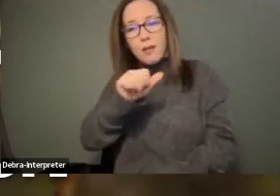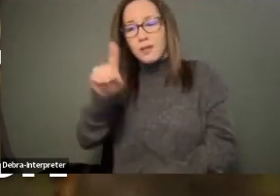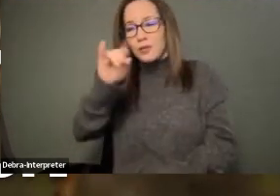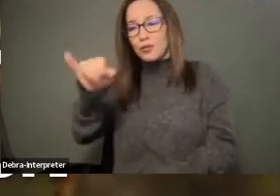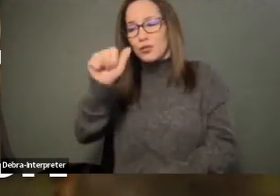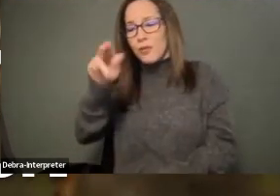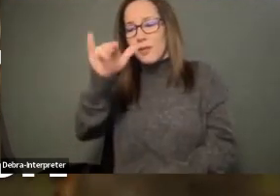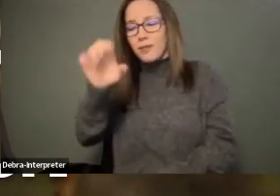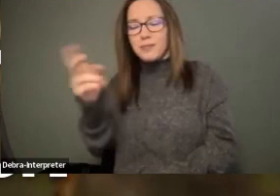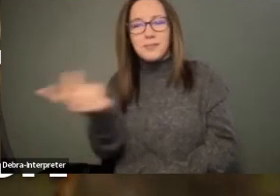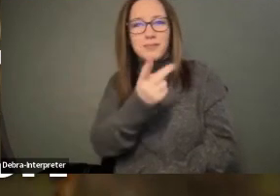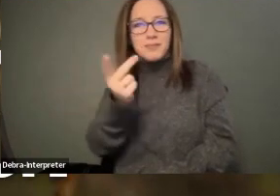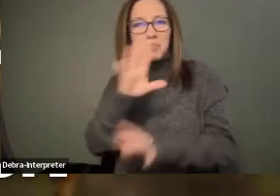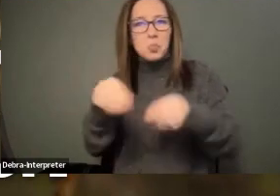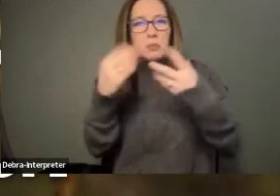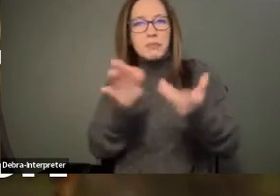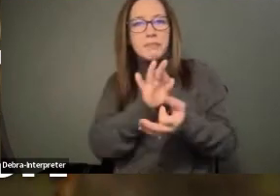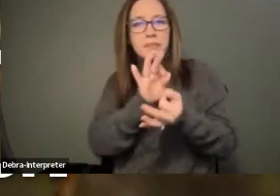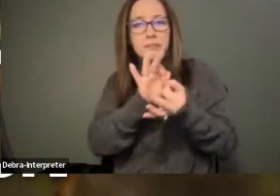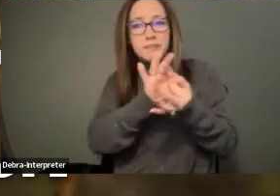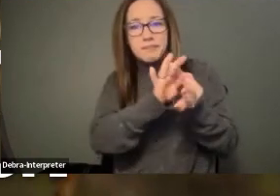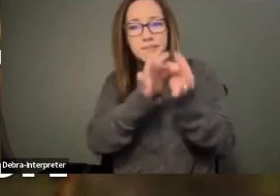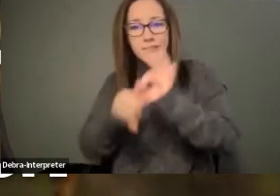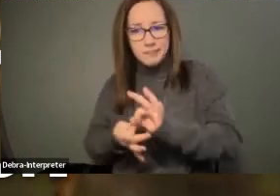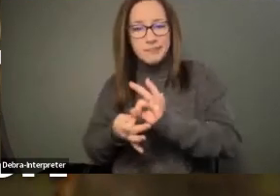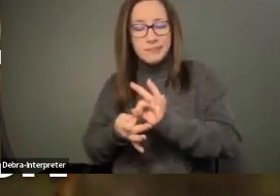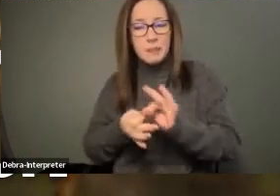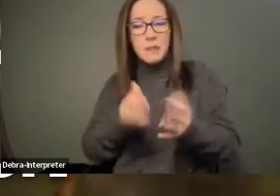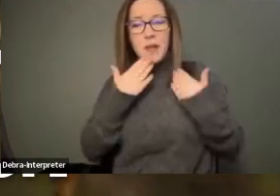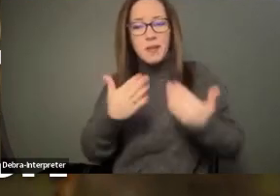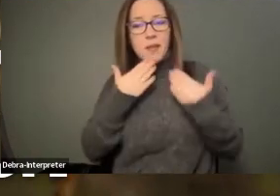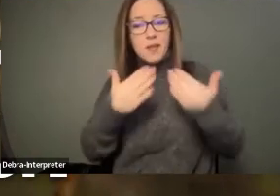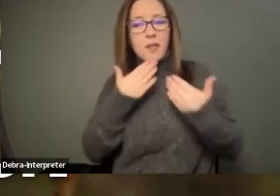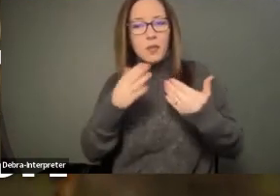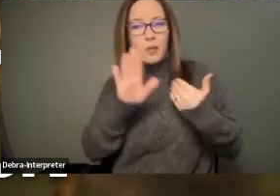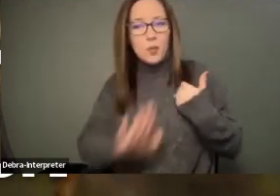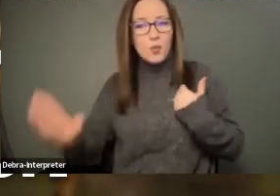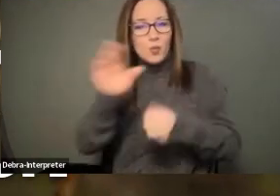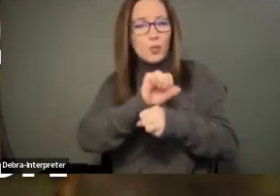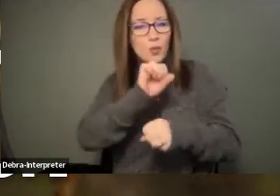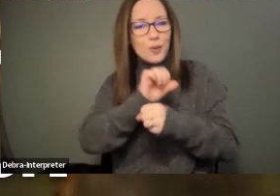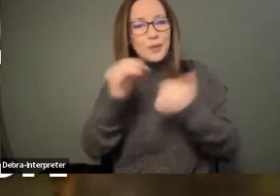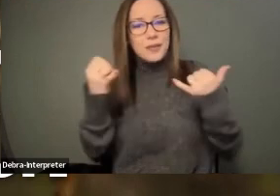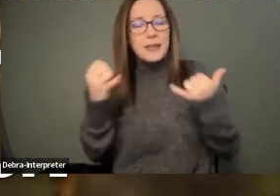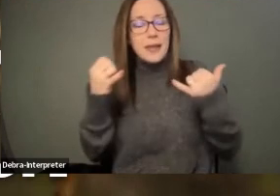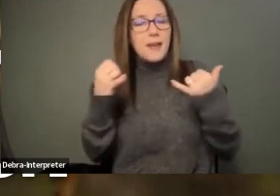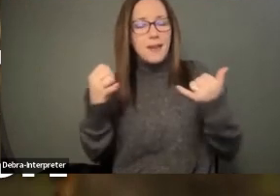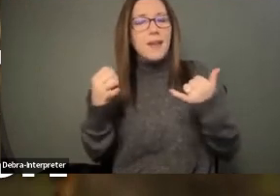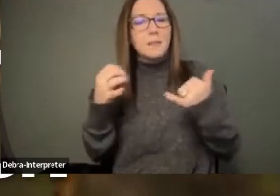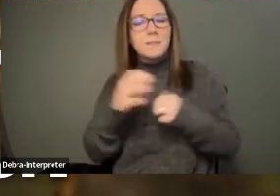Stephanie and your colleagues helping behind the scene and Deborah and Janice who provided interpretation into American Sign Language for us.